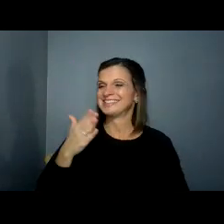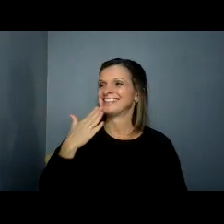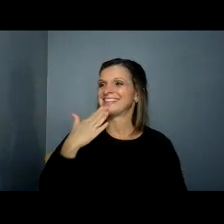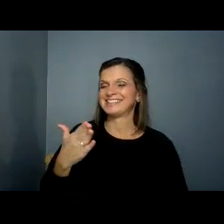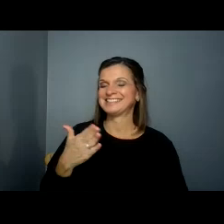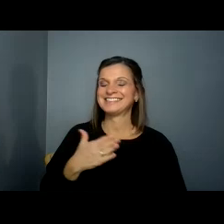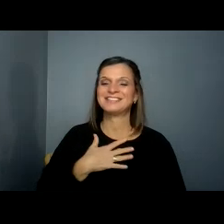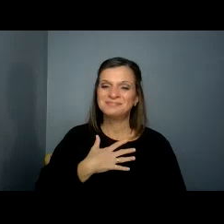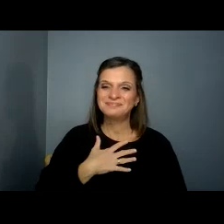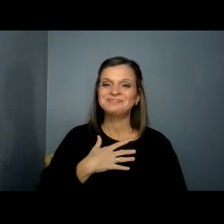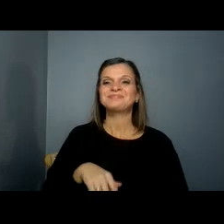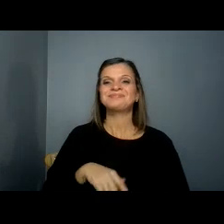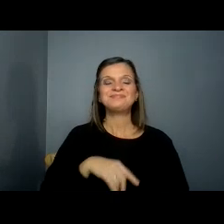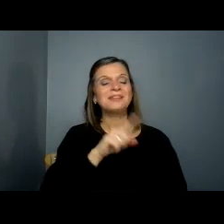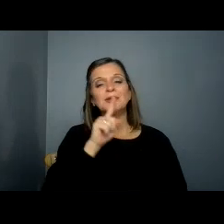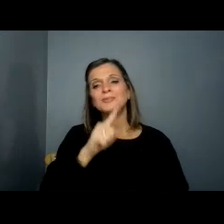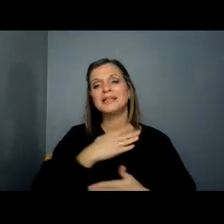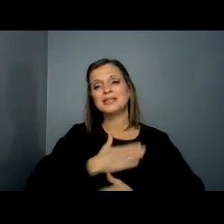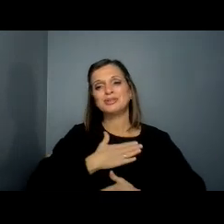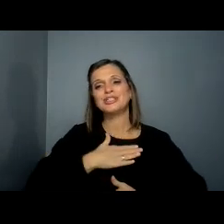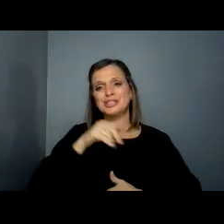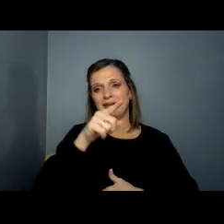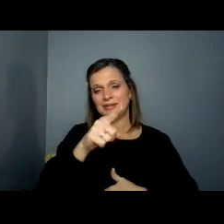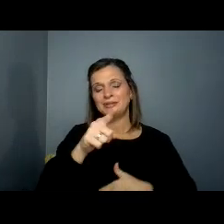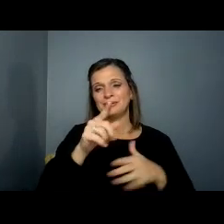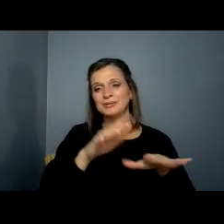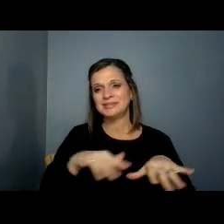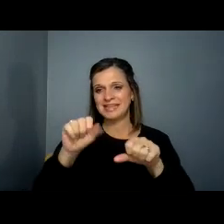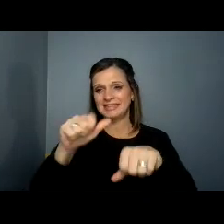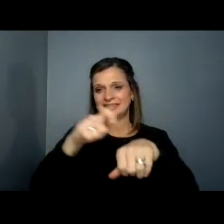I really appreciate you taking the time and if you guys have any follow up questions,